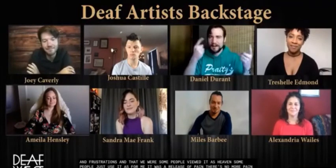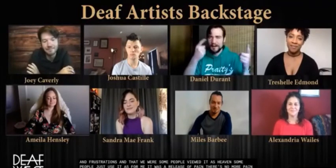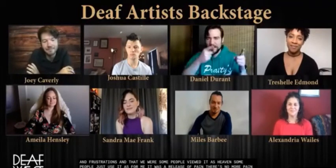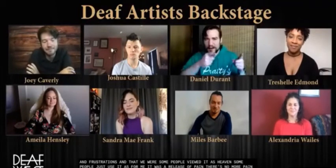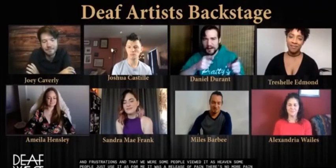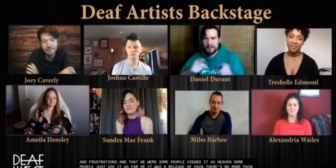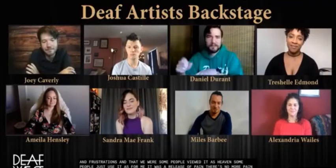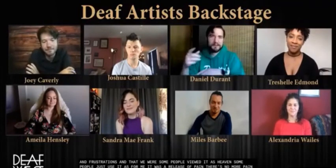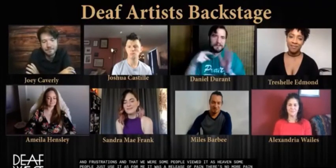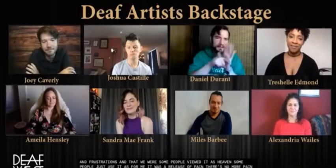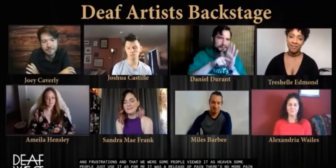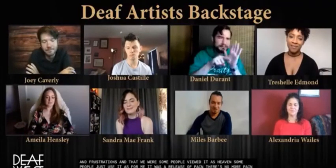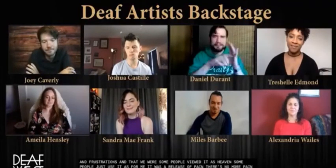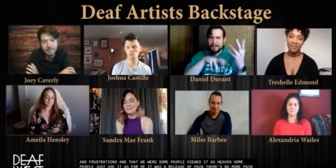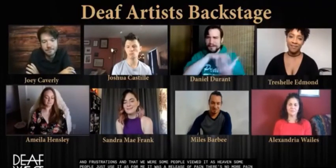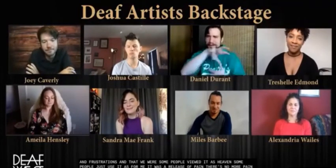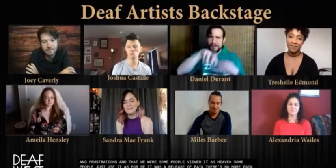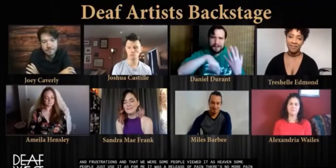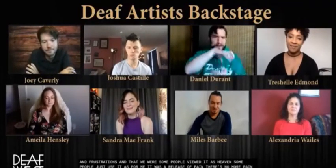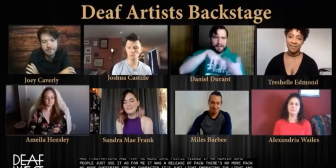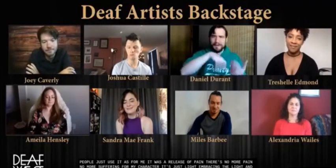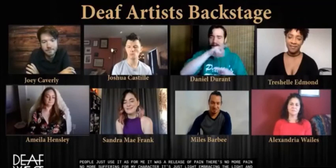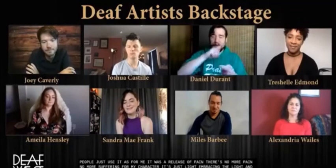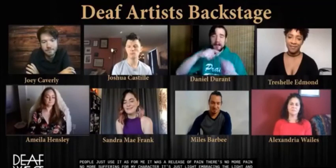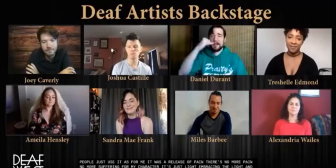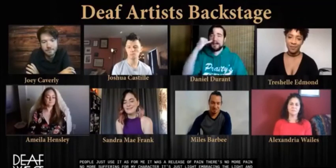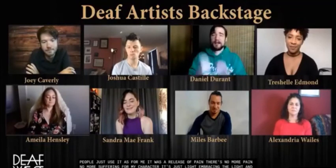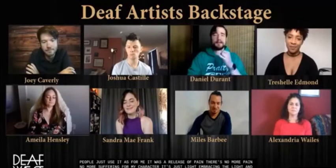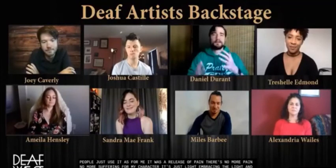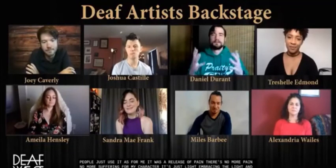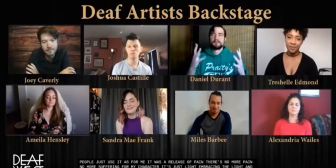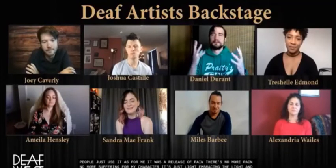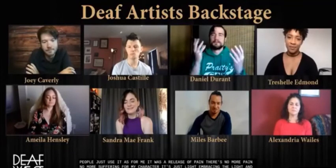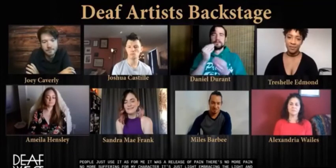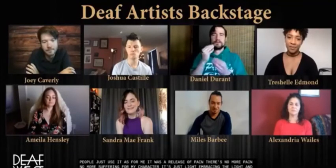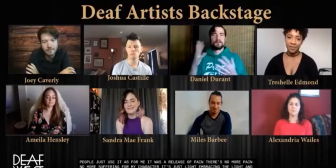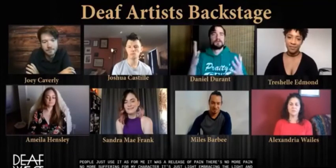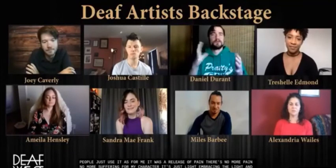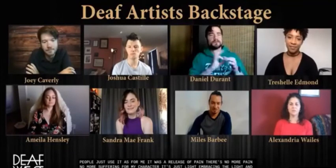“Purple Summer” is the end of a show where a lot has happened a lot of turmoil.